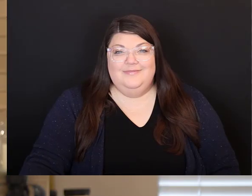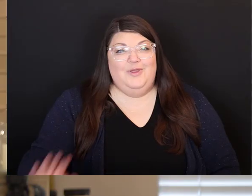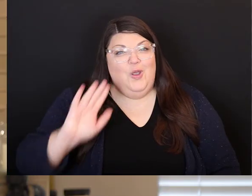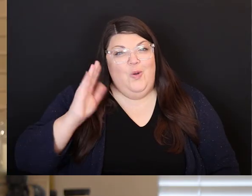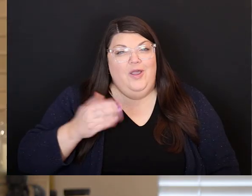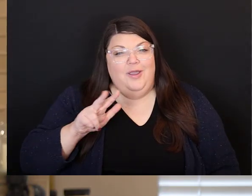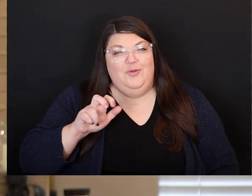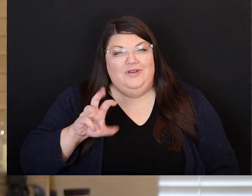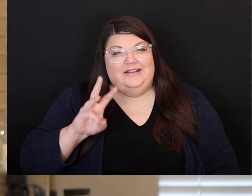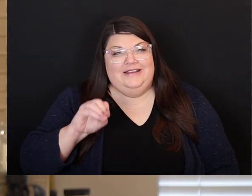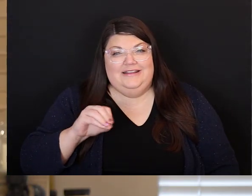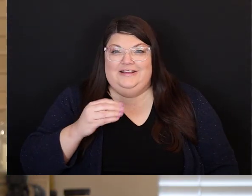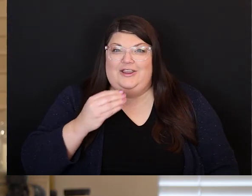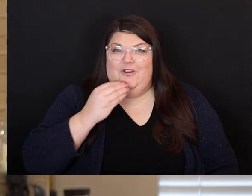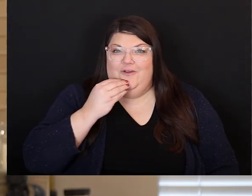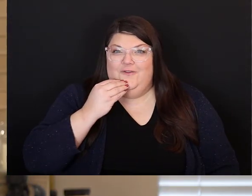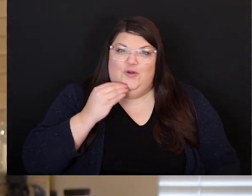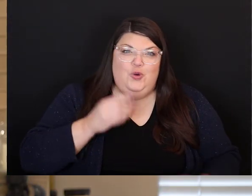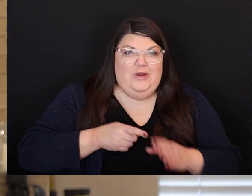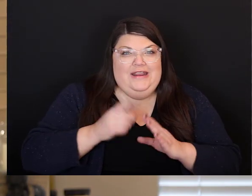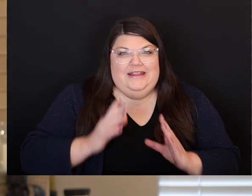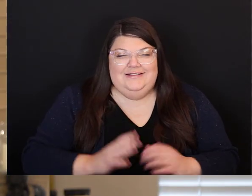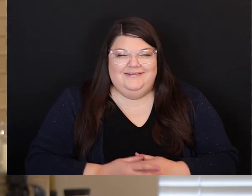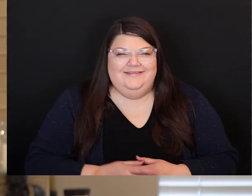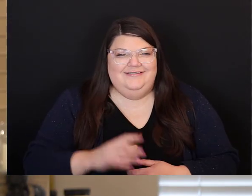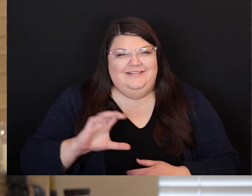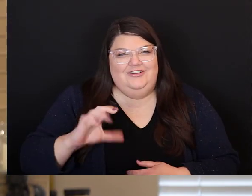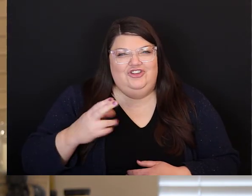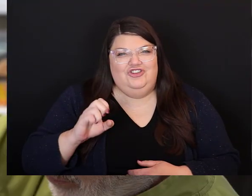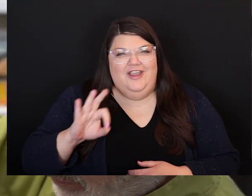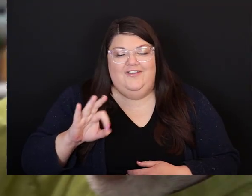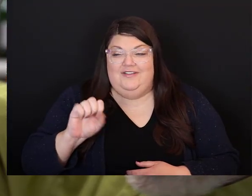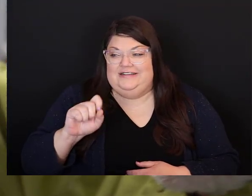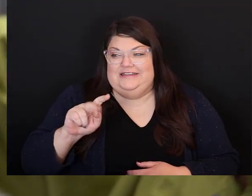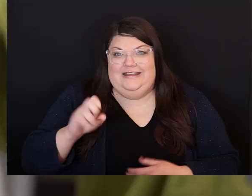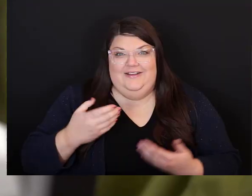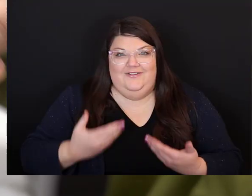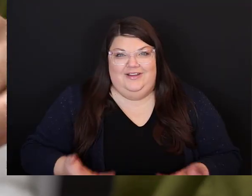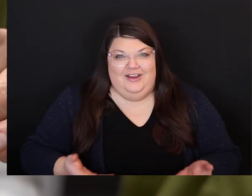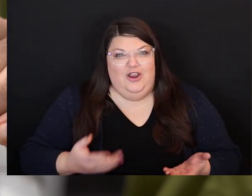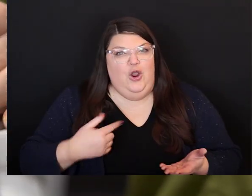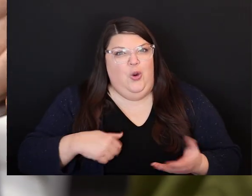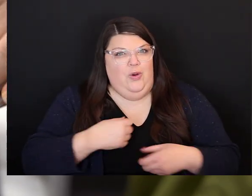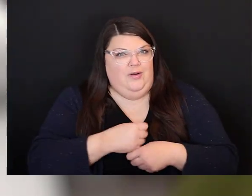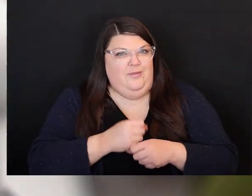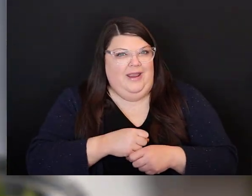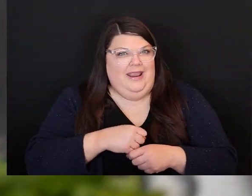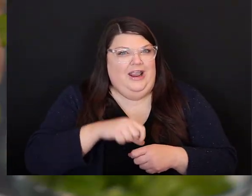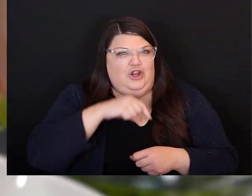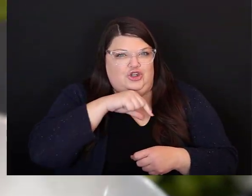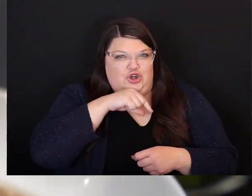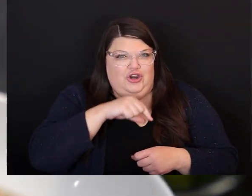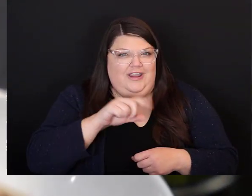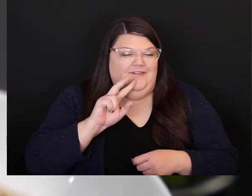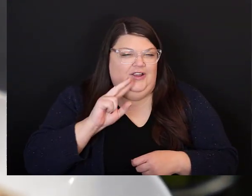Well welcome, 360 foodies. Chef Steve here, and today we're gonna make a cozy winter turkey vegetable soup.